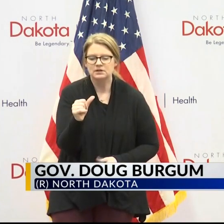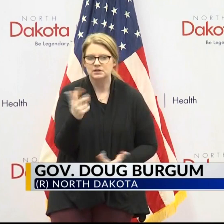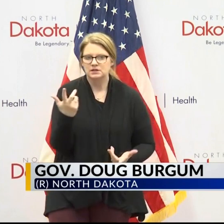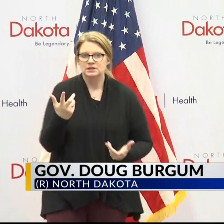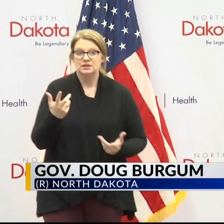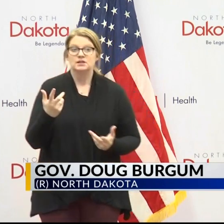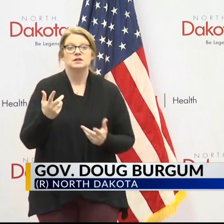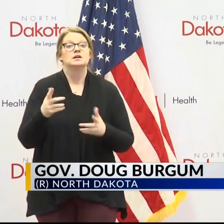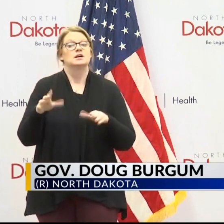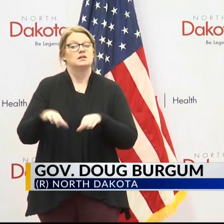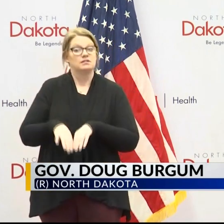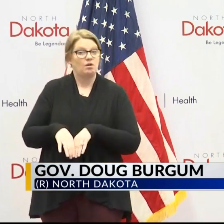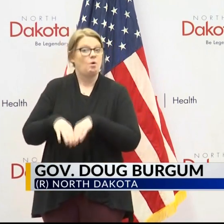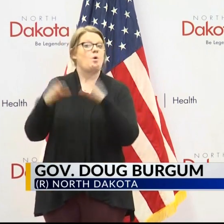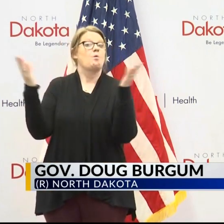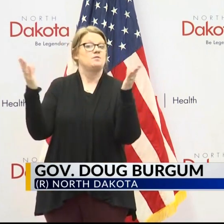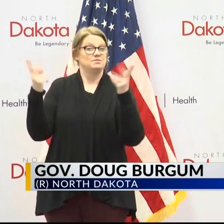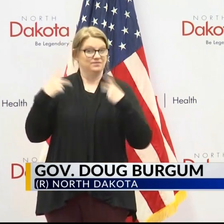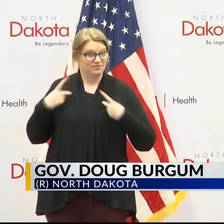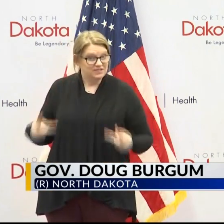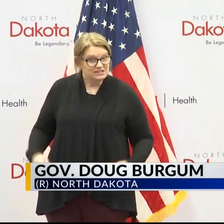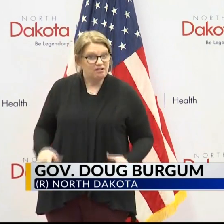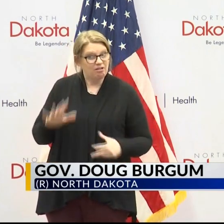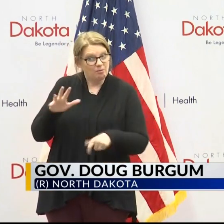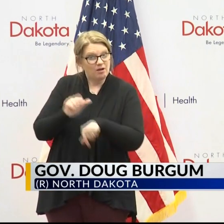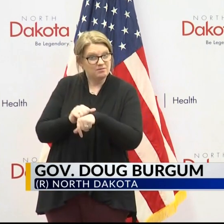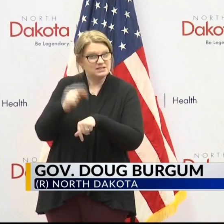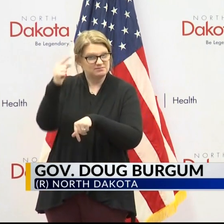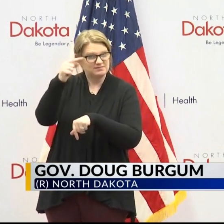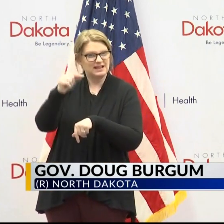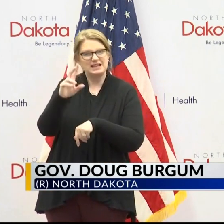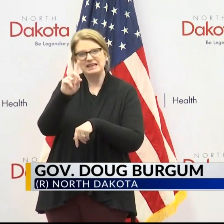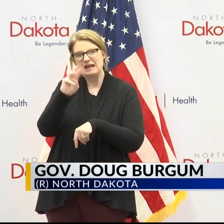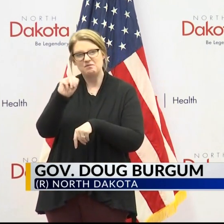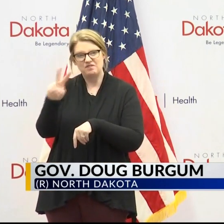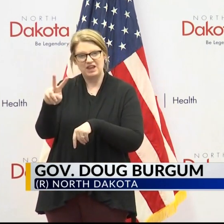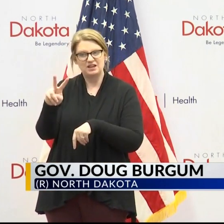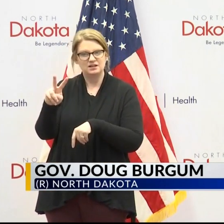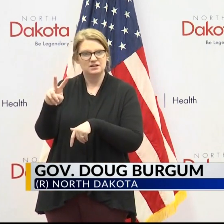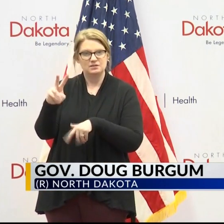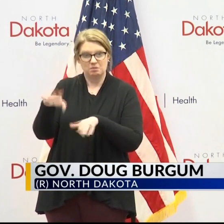NUMBER OF IDENTIFYING DOCUMENTS TO ALLOW YOU TO GET THAT AND GET THAT UPGRADED. RIGHT NOW IF PEOPLE HAVE THE REAL ID, THAT'S FANTASTIC. IF YOU DON'T WE WILL RESUME THE